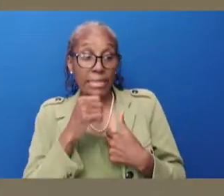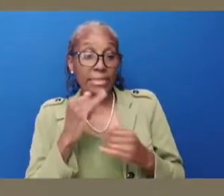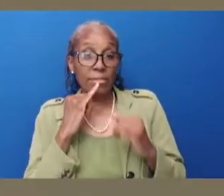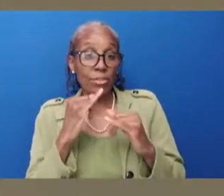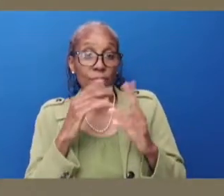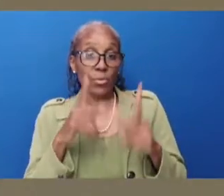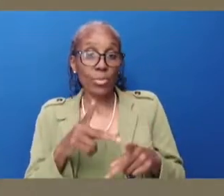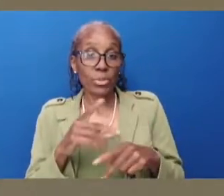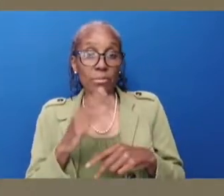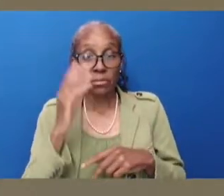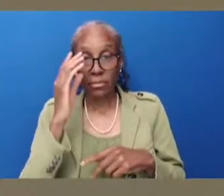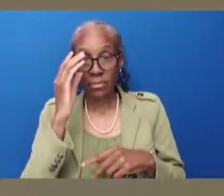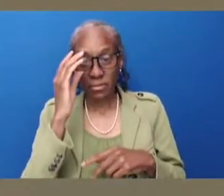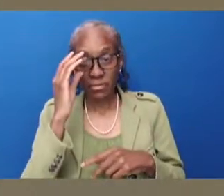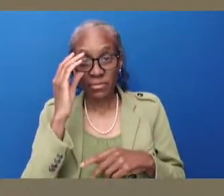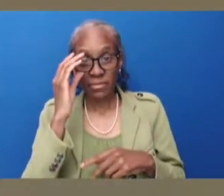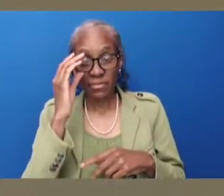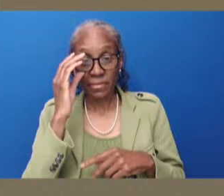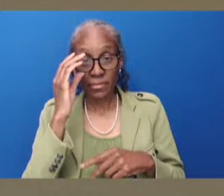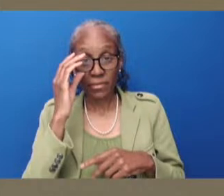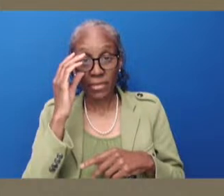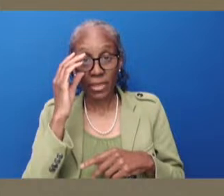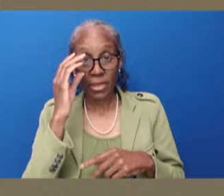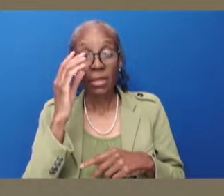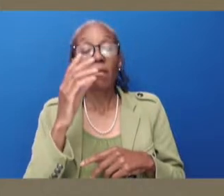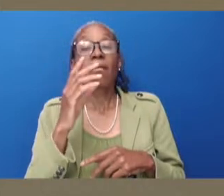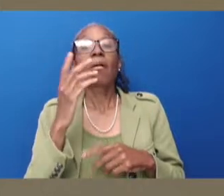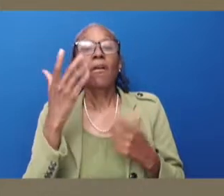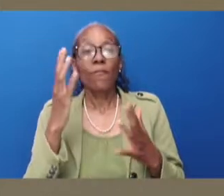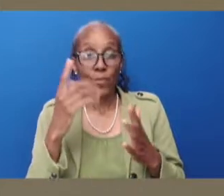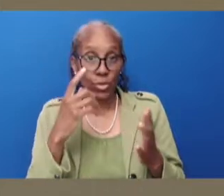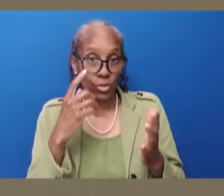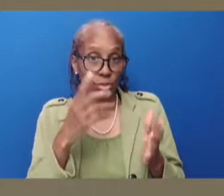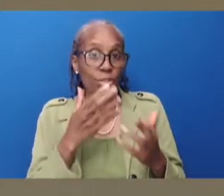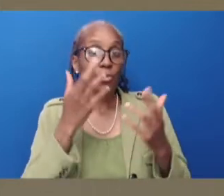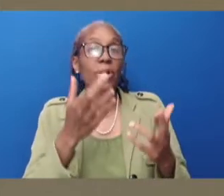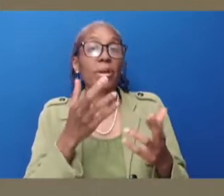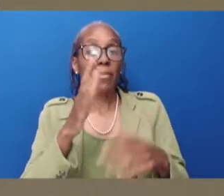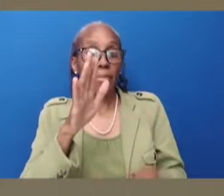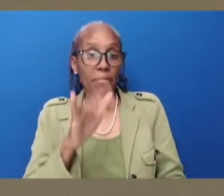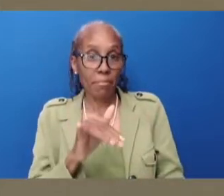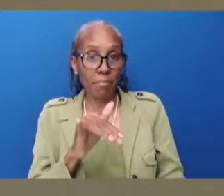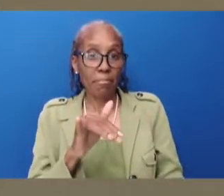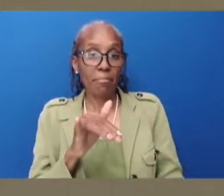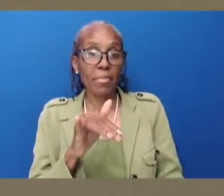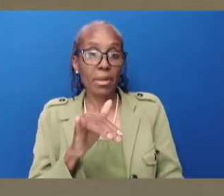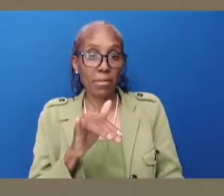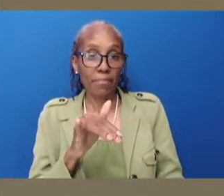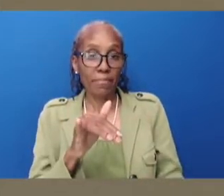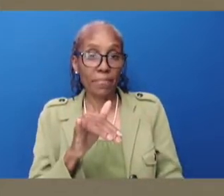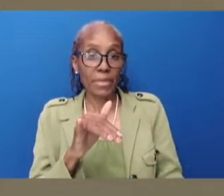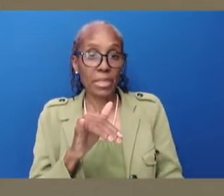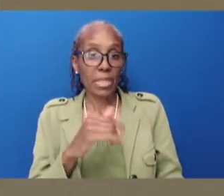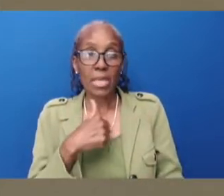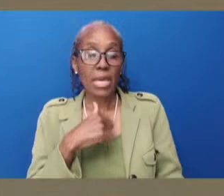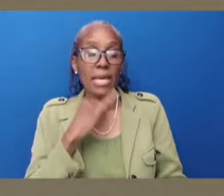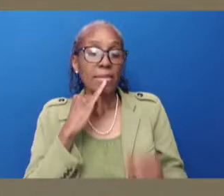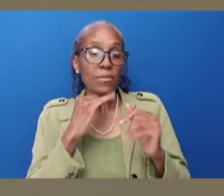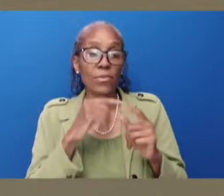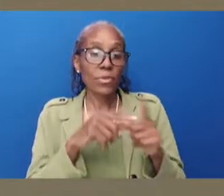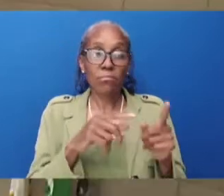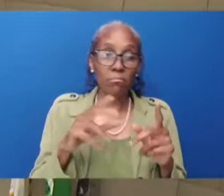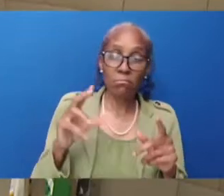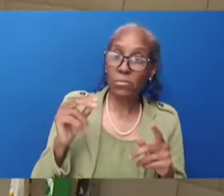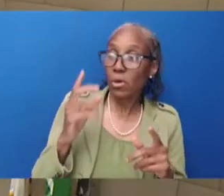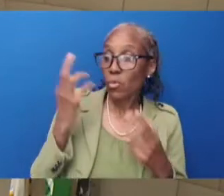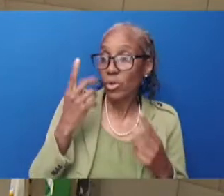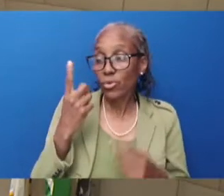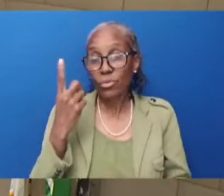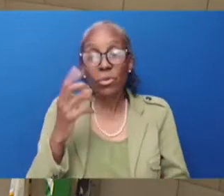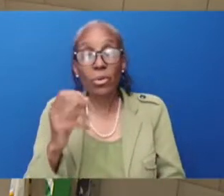ARE WE JUST GOING --